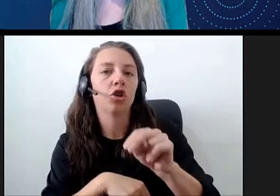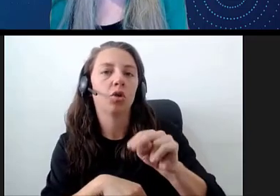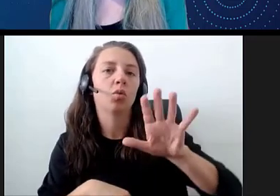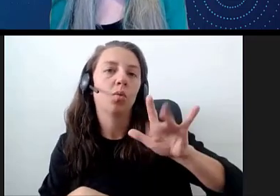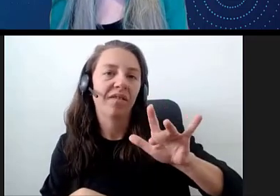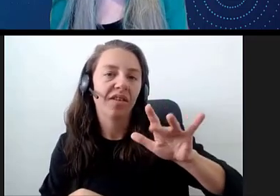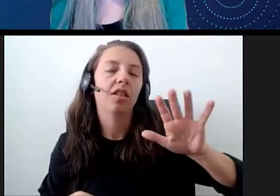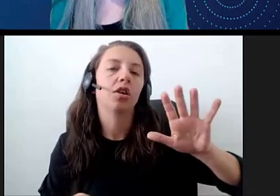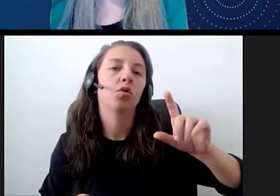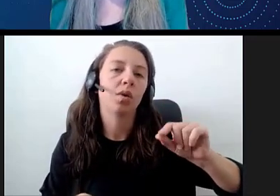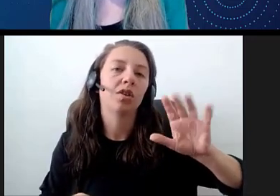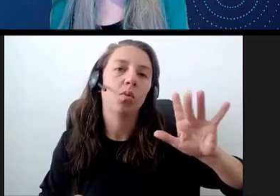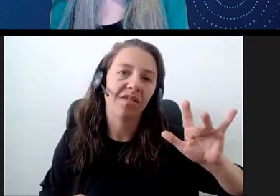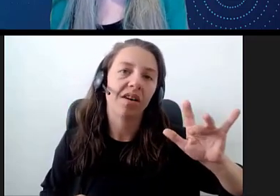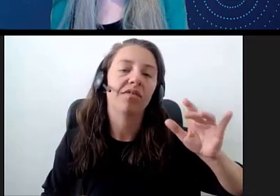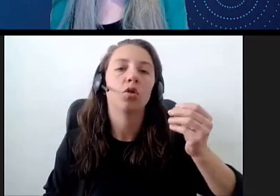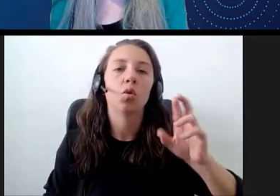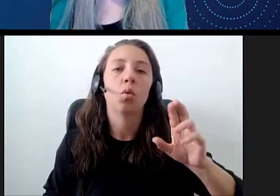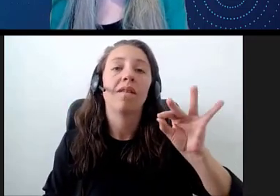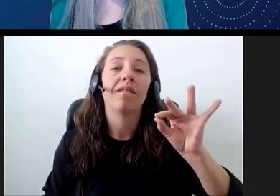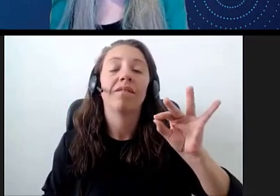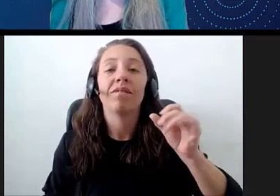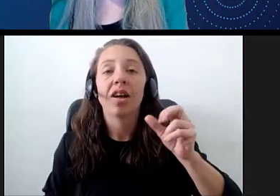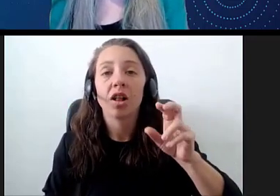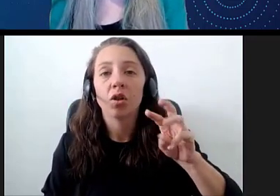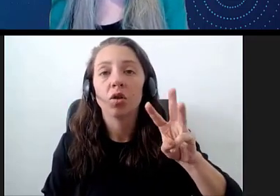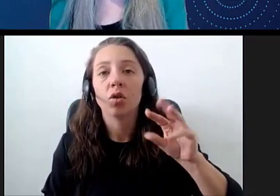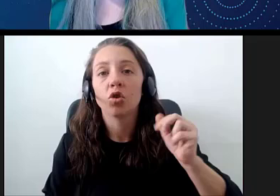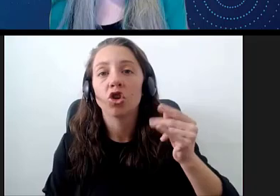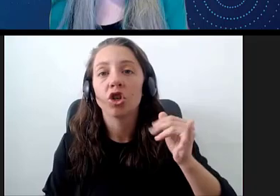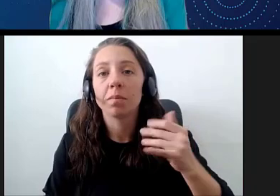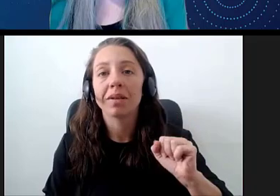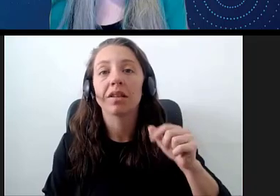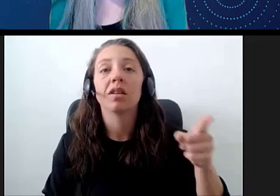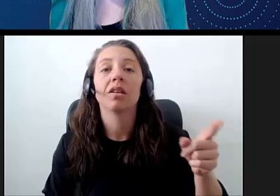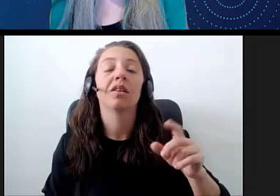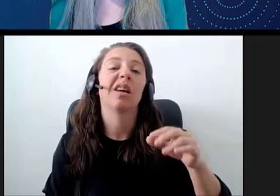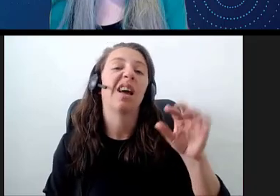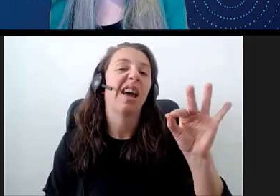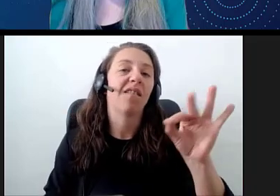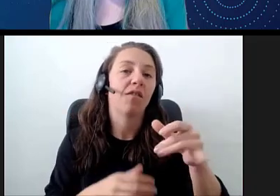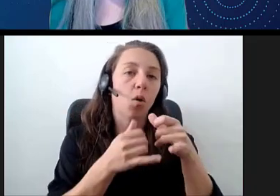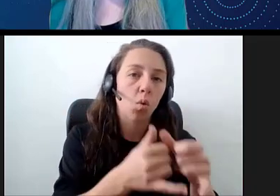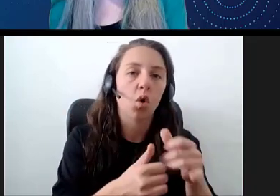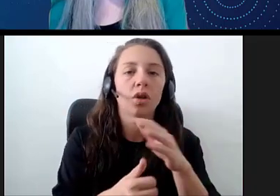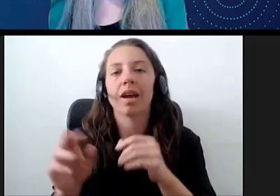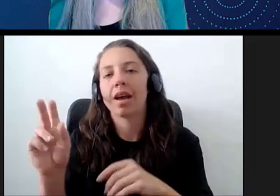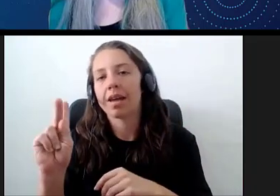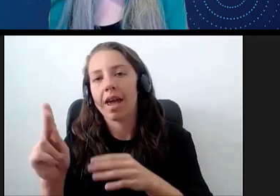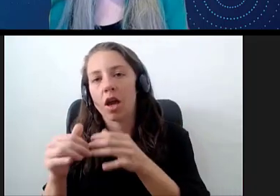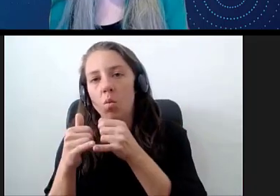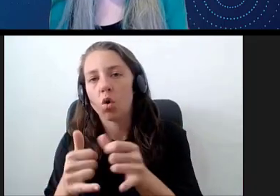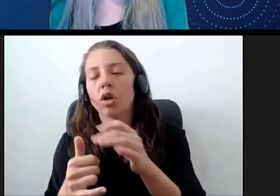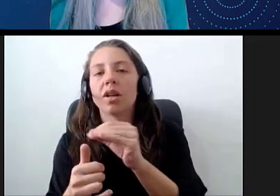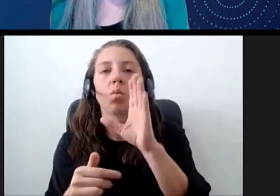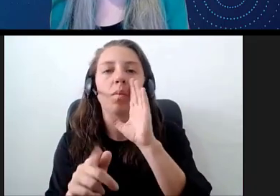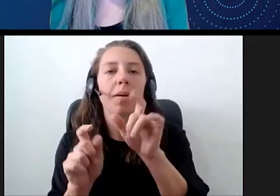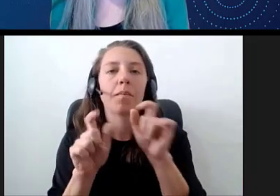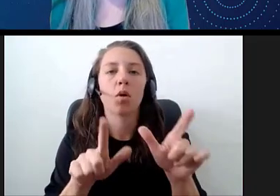those F awards and the mentored career development, those K awards. And we'll be posting them on the reference letter page of the